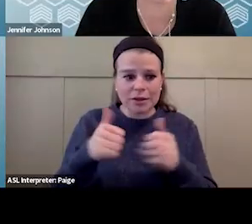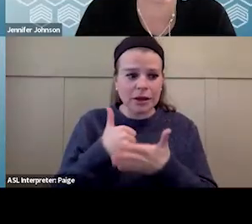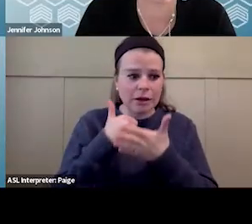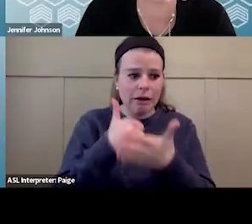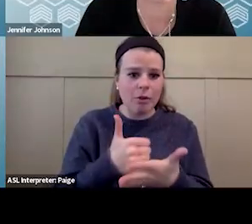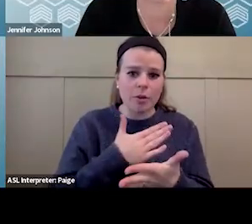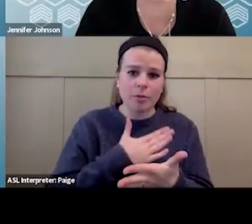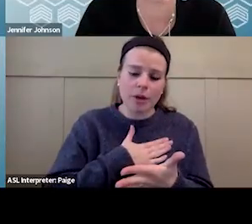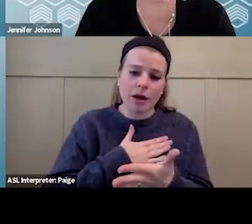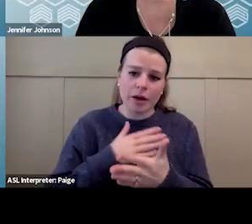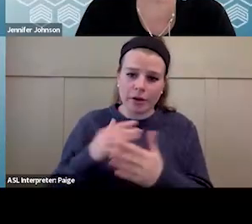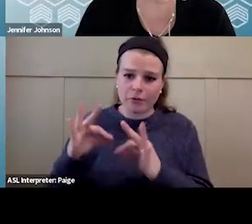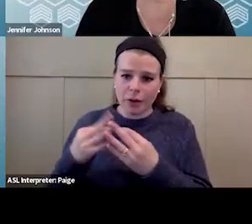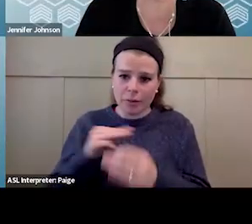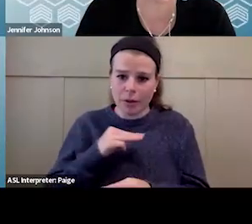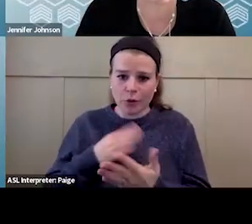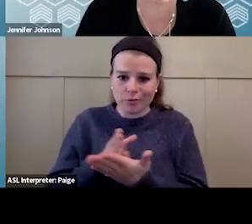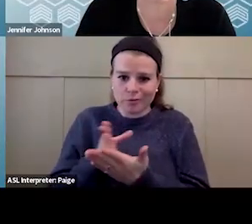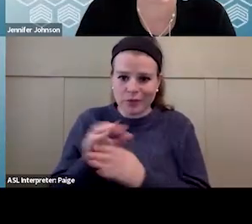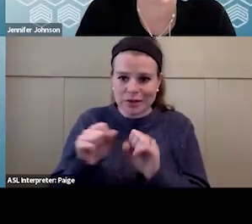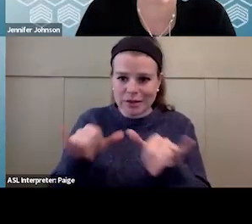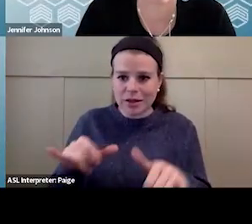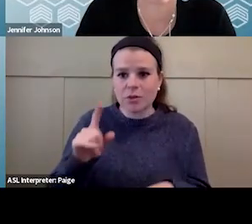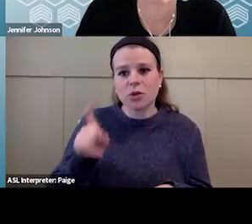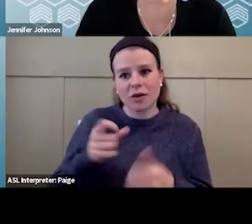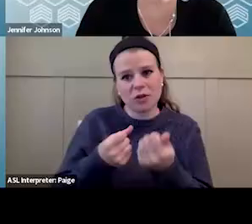my loved one navigate the system." So, you gotta be an advocate sometimes.